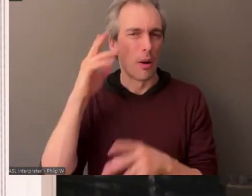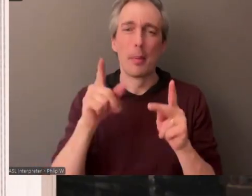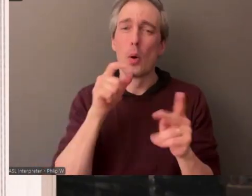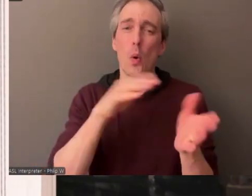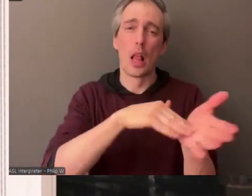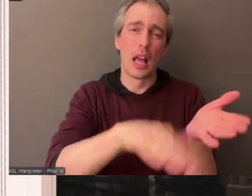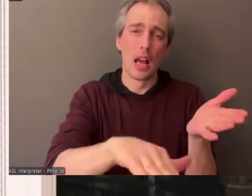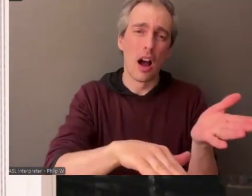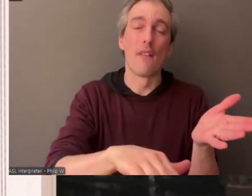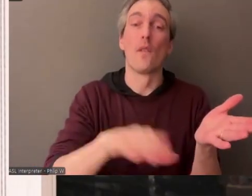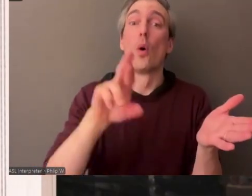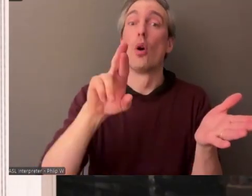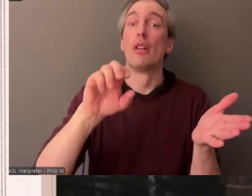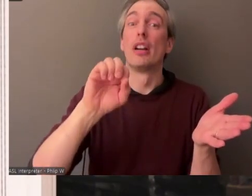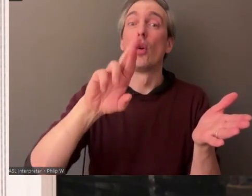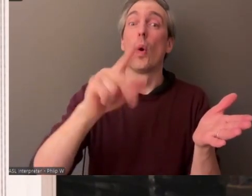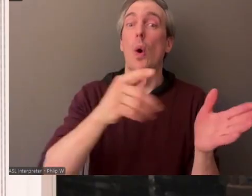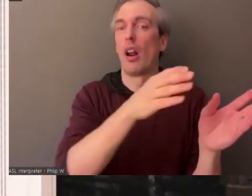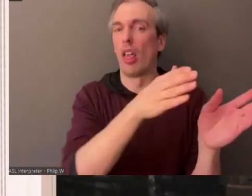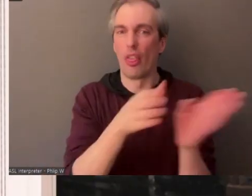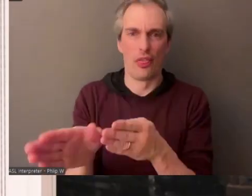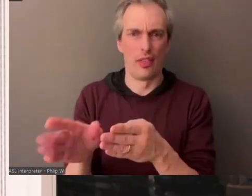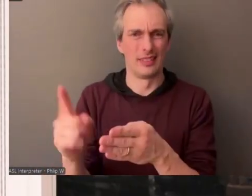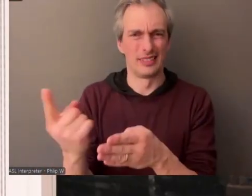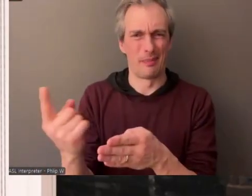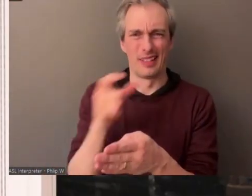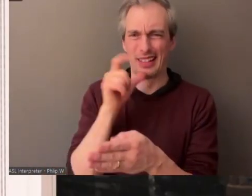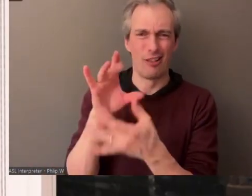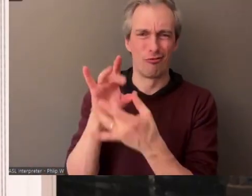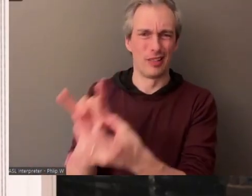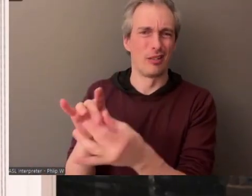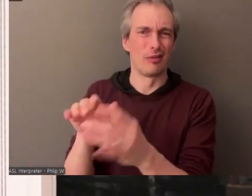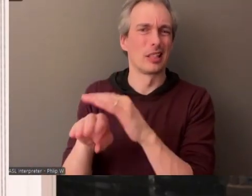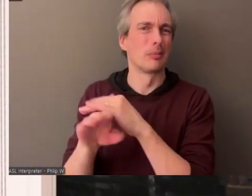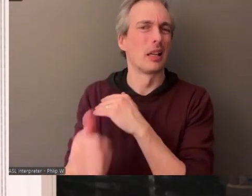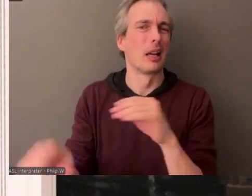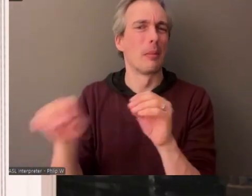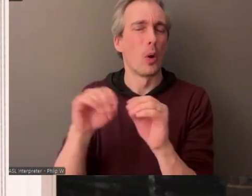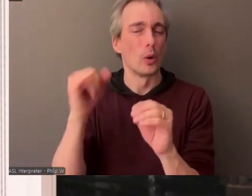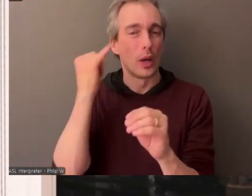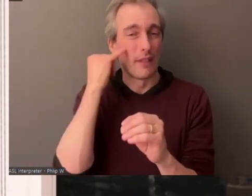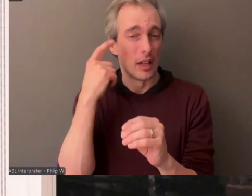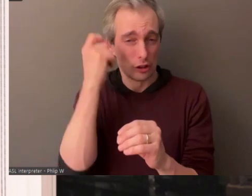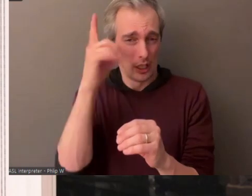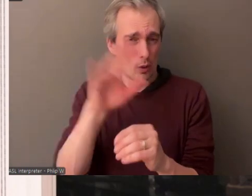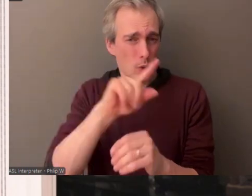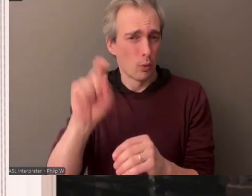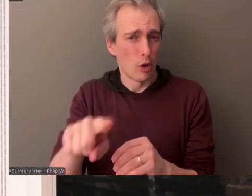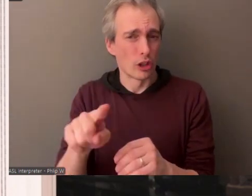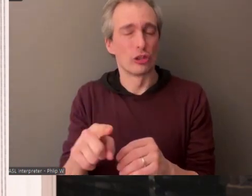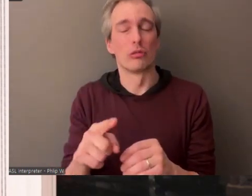And so if I understand the question correctly, it's... How to rebuild or keep a program going.